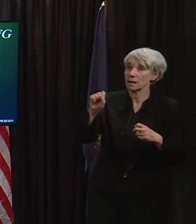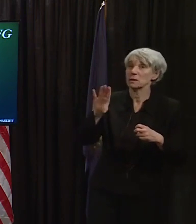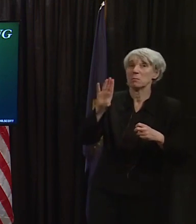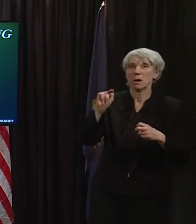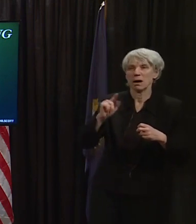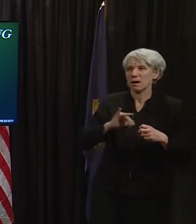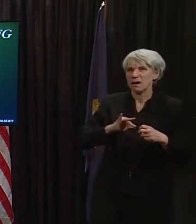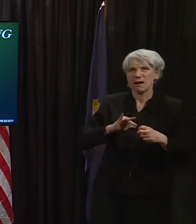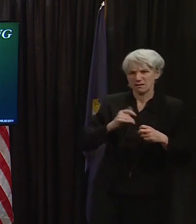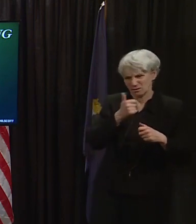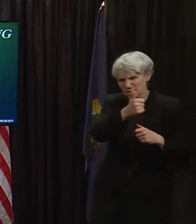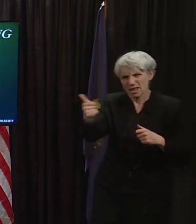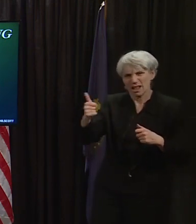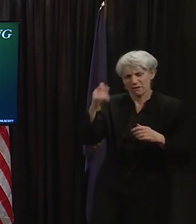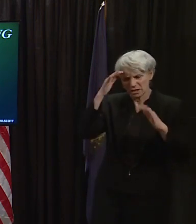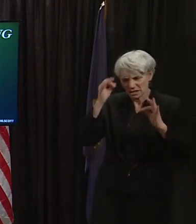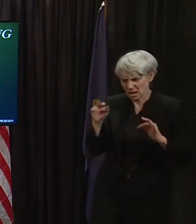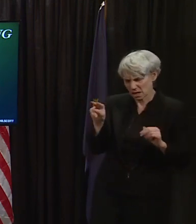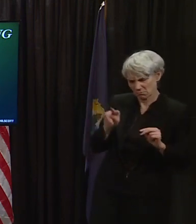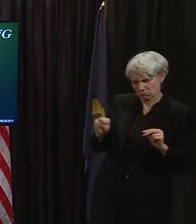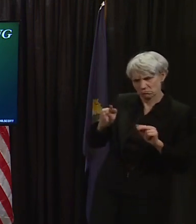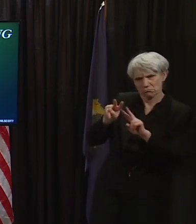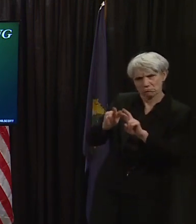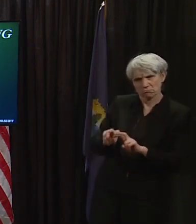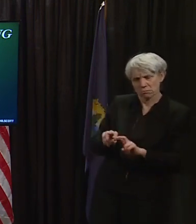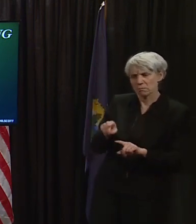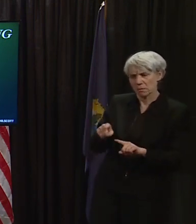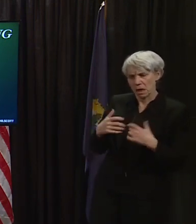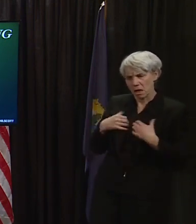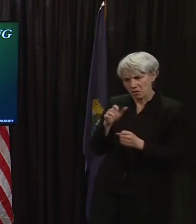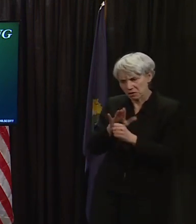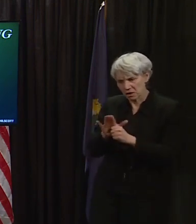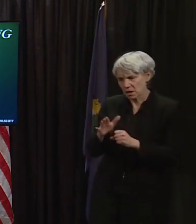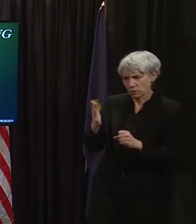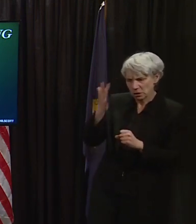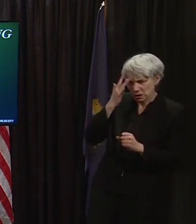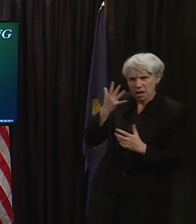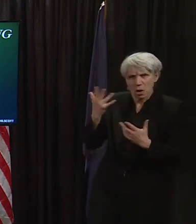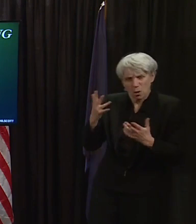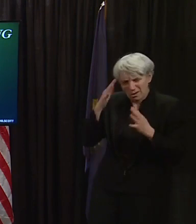and likelihood of covid everyday families deserve the certainty of